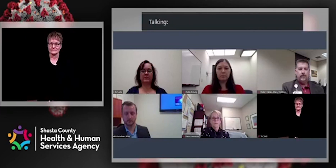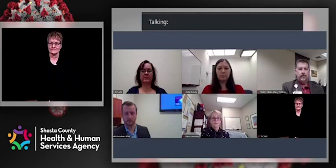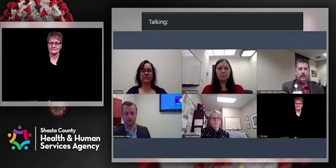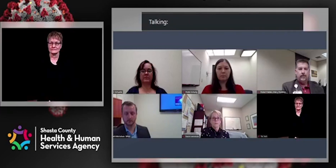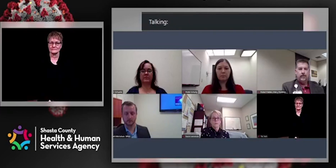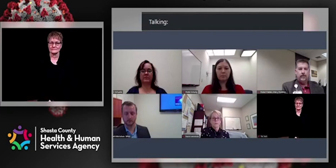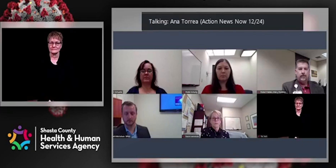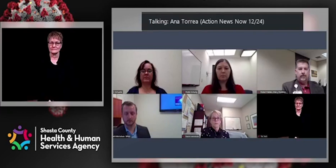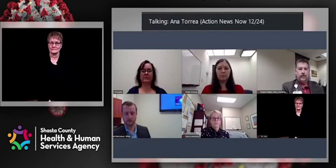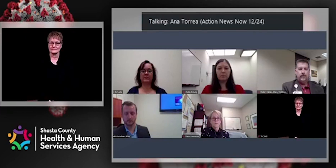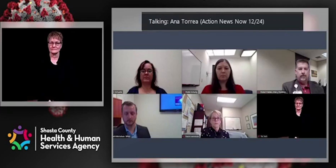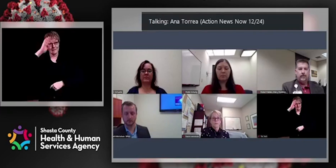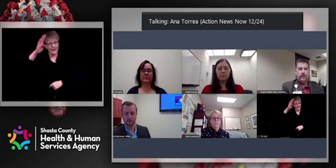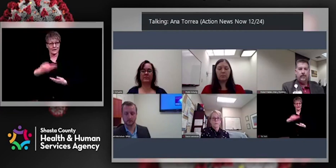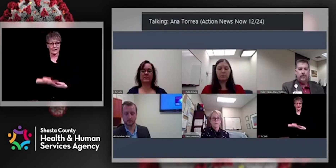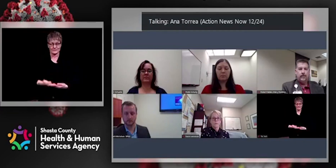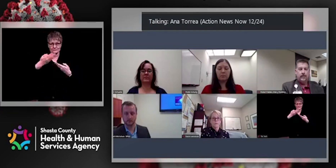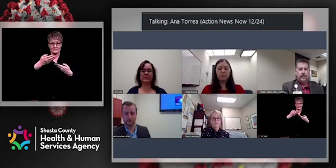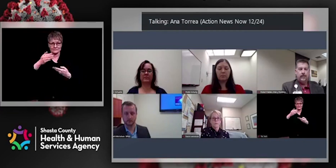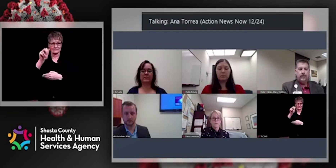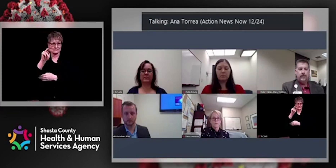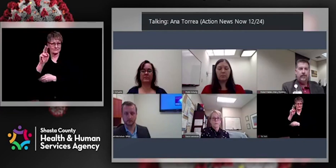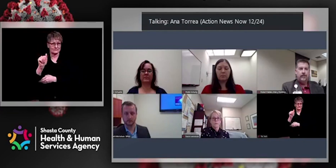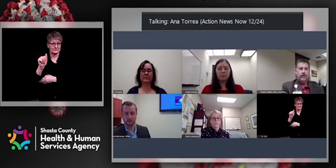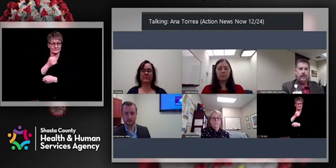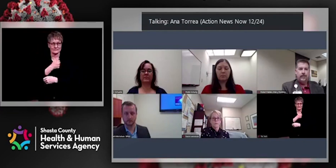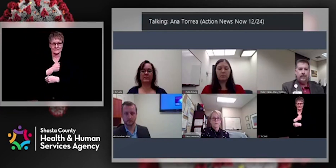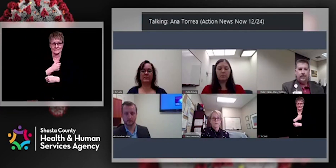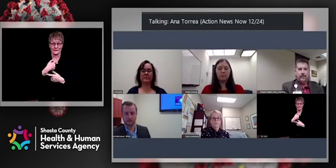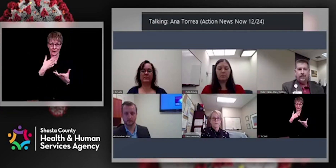Anna here, sorry. I just want to reiterate something,